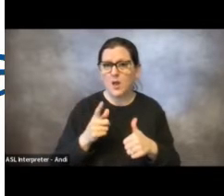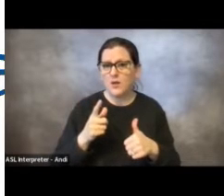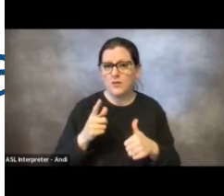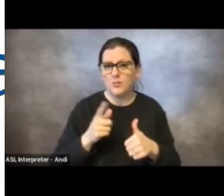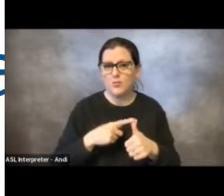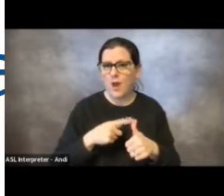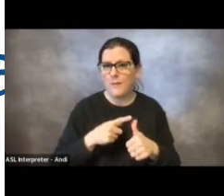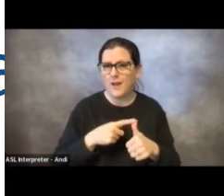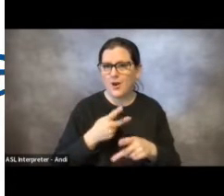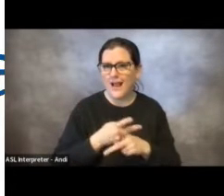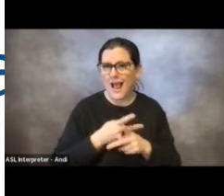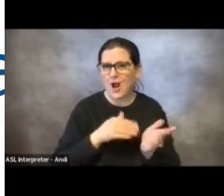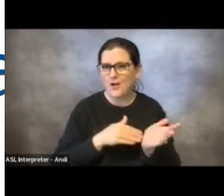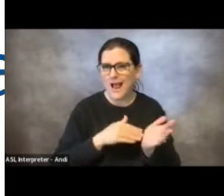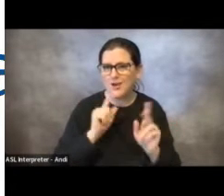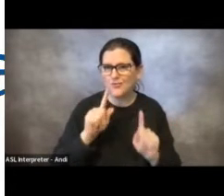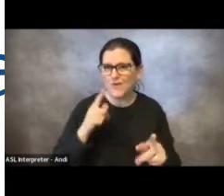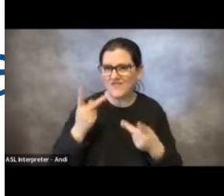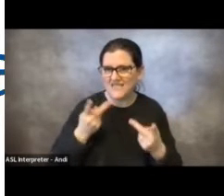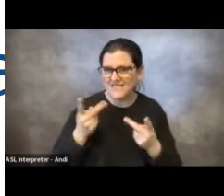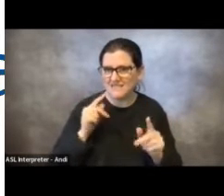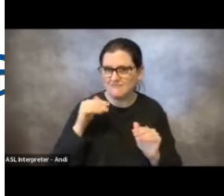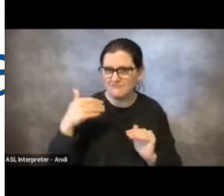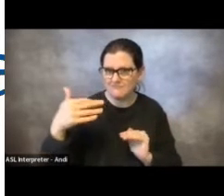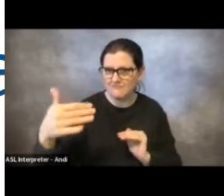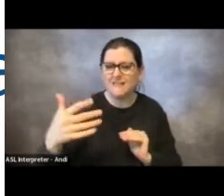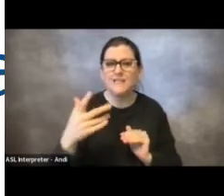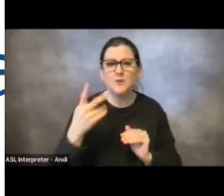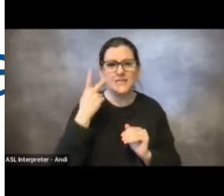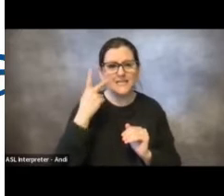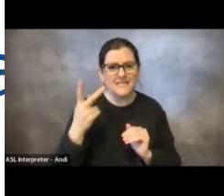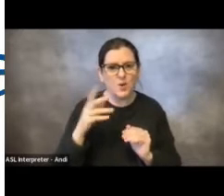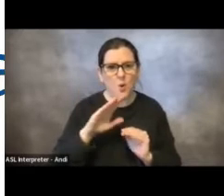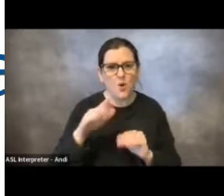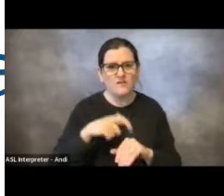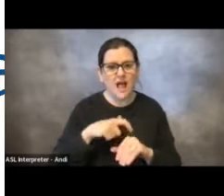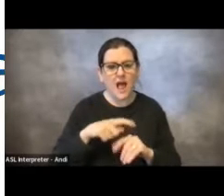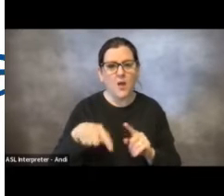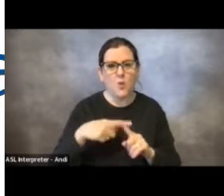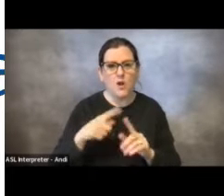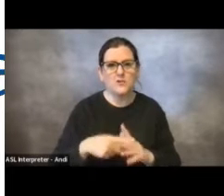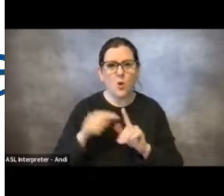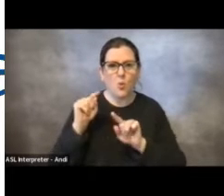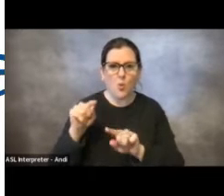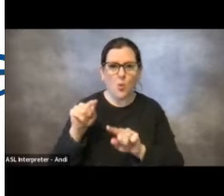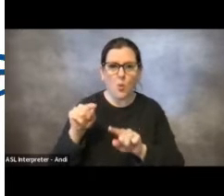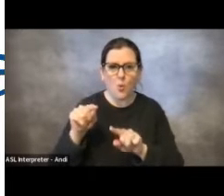the right, you kind of just see over time, like when do people start seeing their primary care provider, if they had an